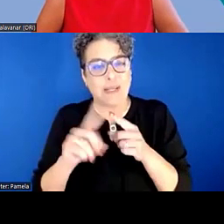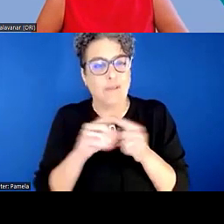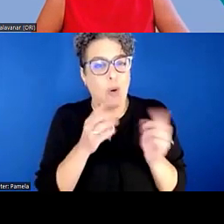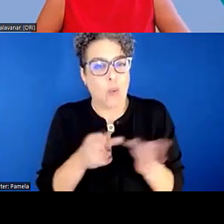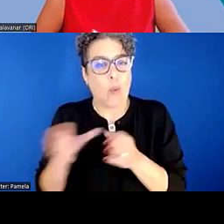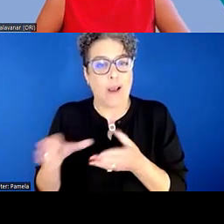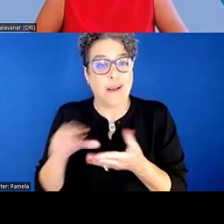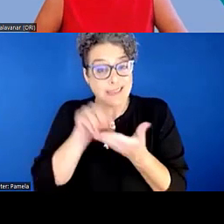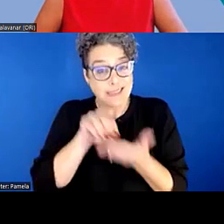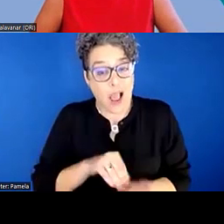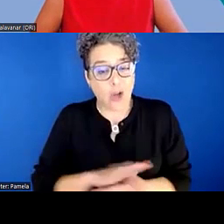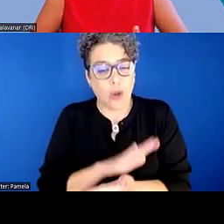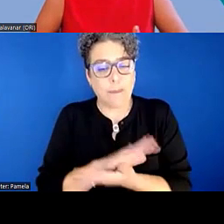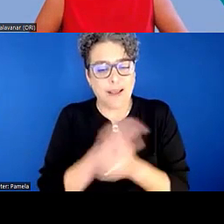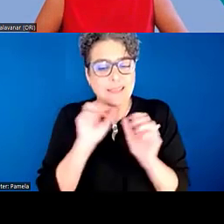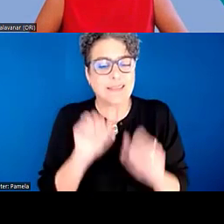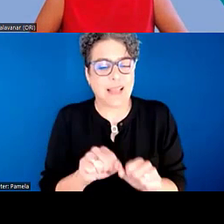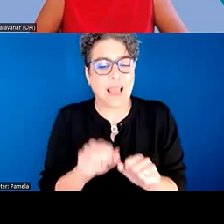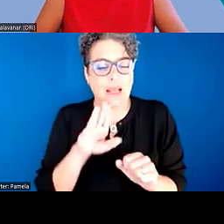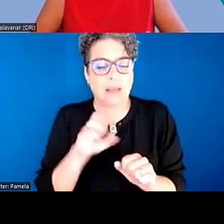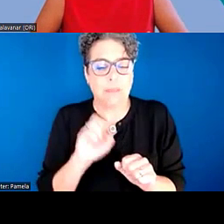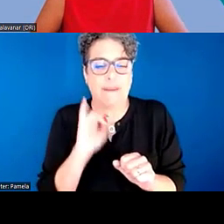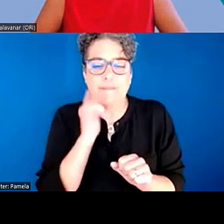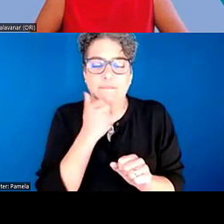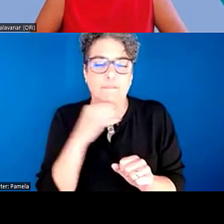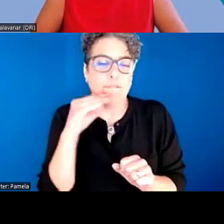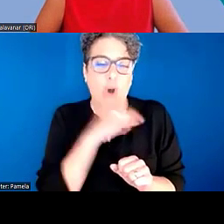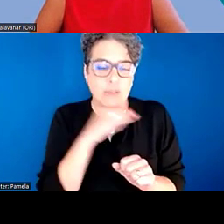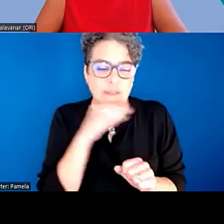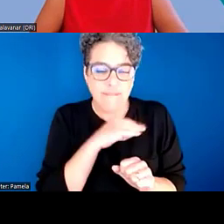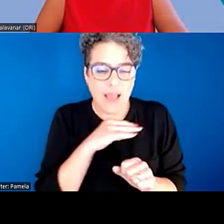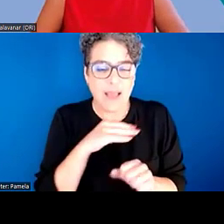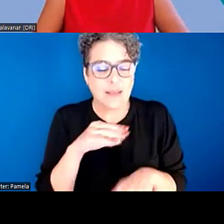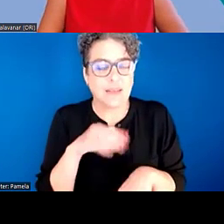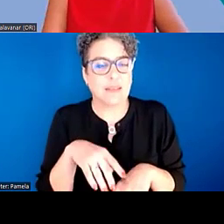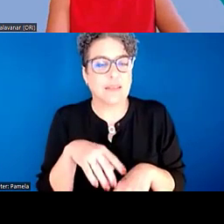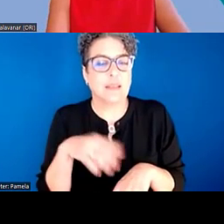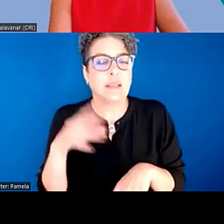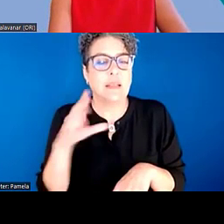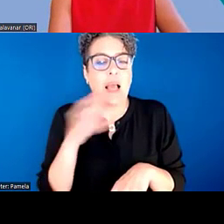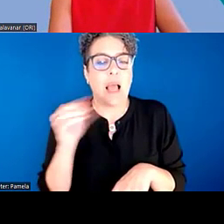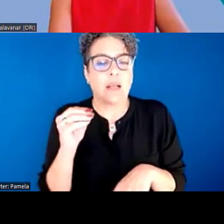entry criteria, follow-up visits, consent forms and so on, and why this happen